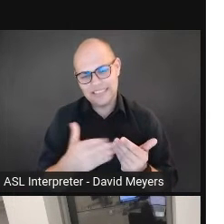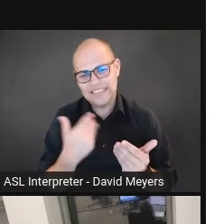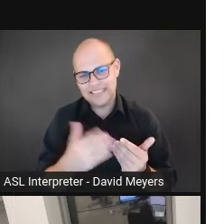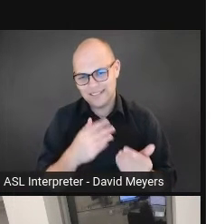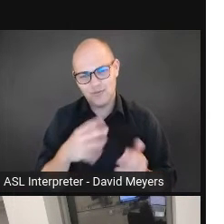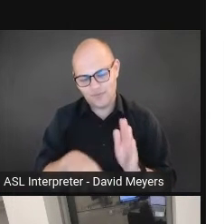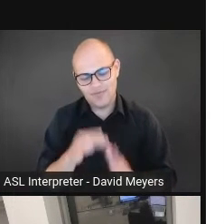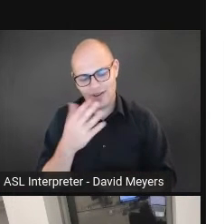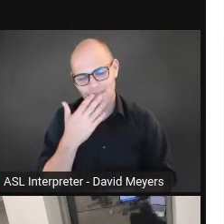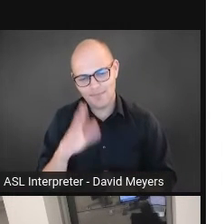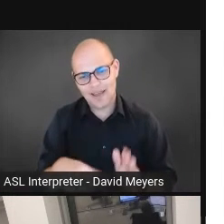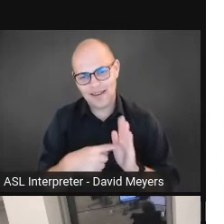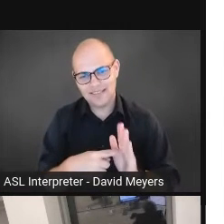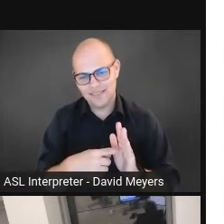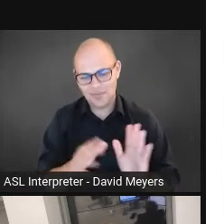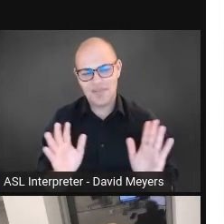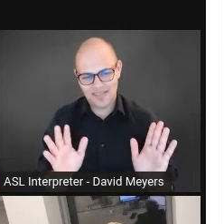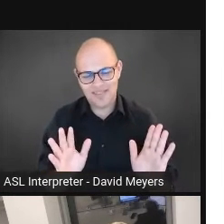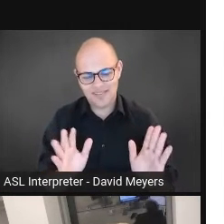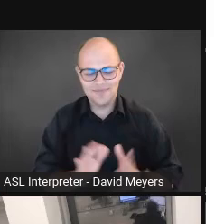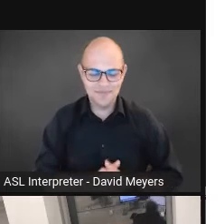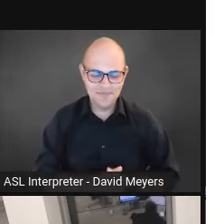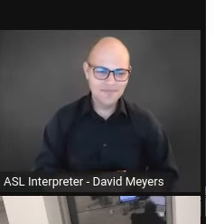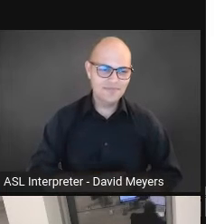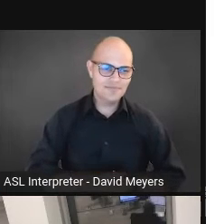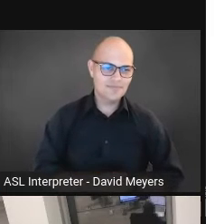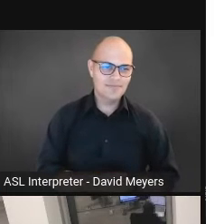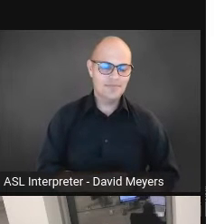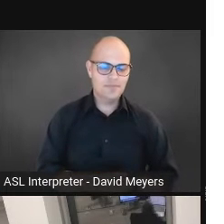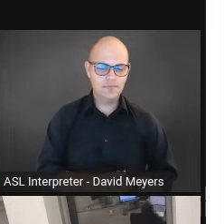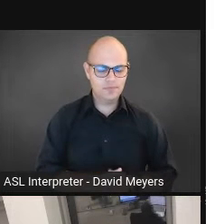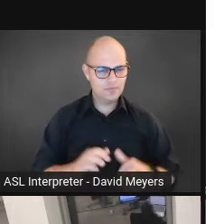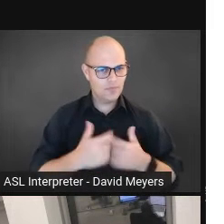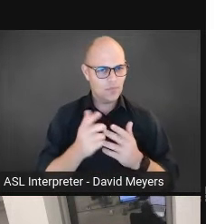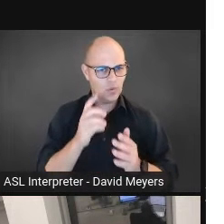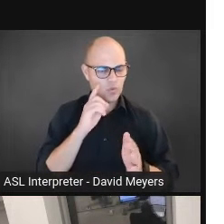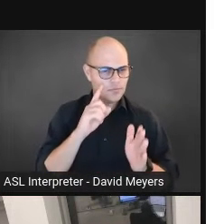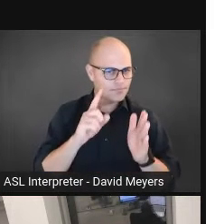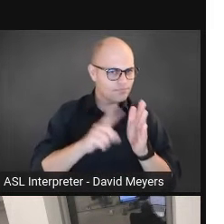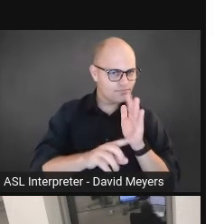Now, as to the tips and tricks on how to check your current website compliance with WCAG 2,